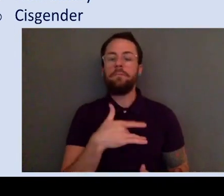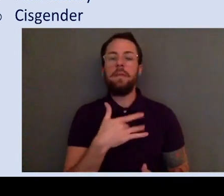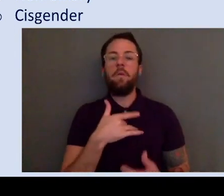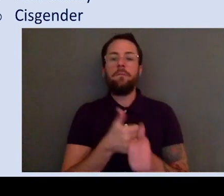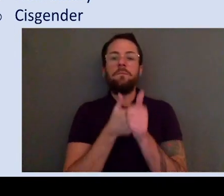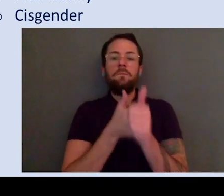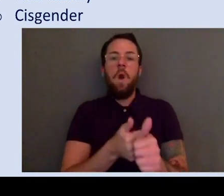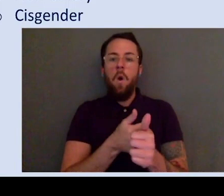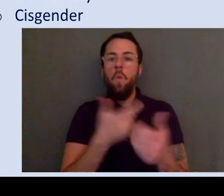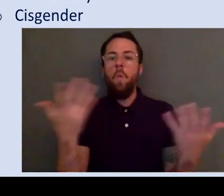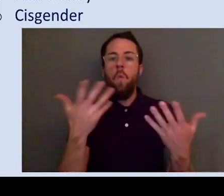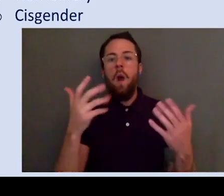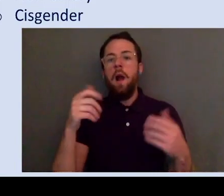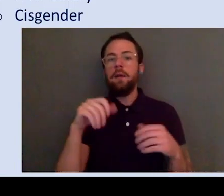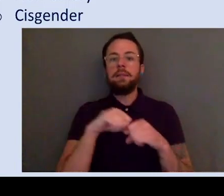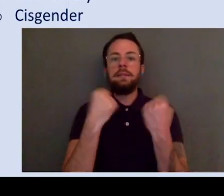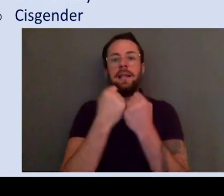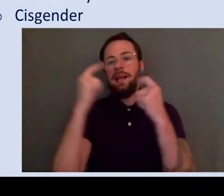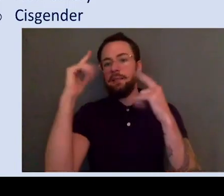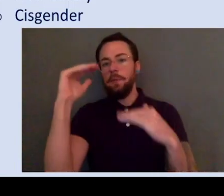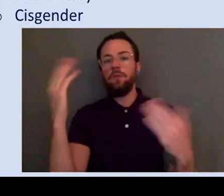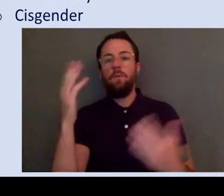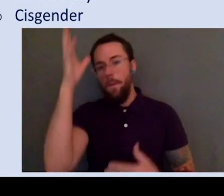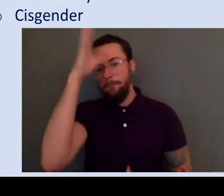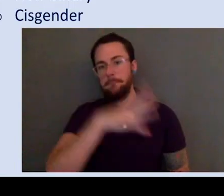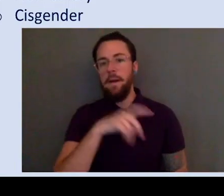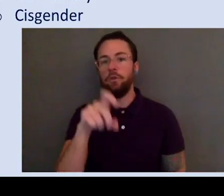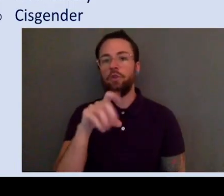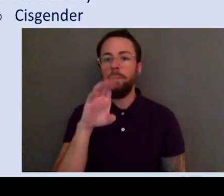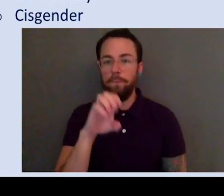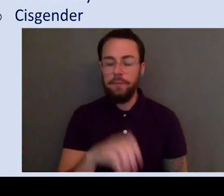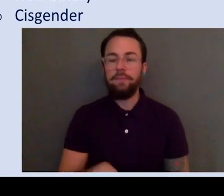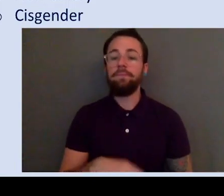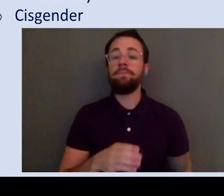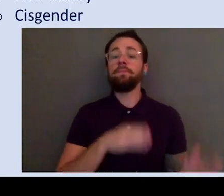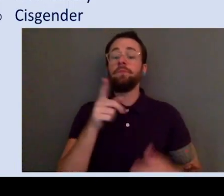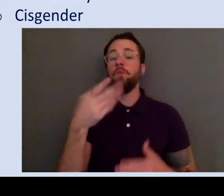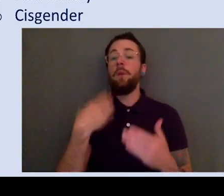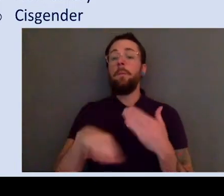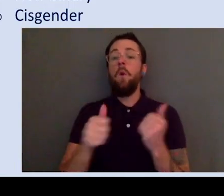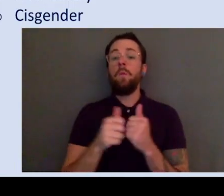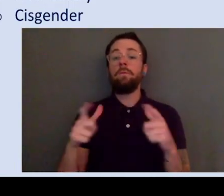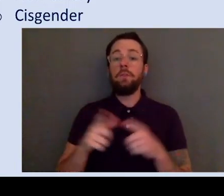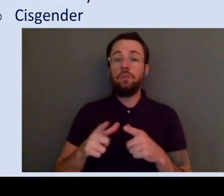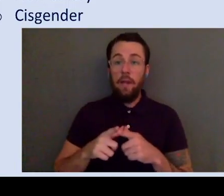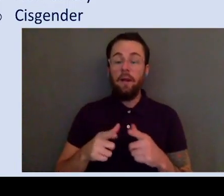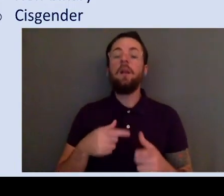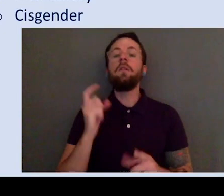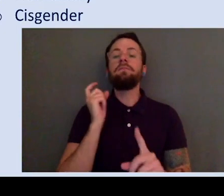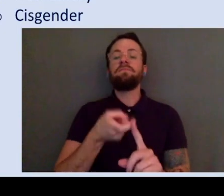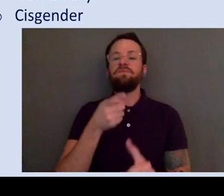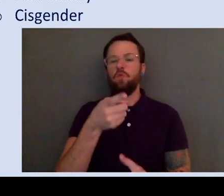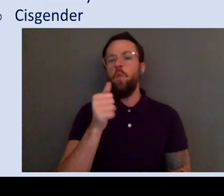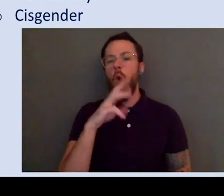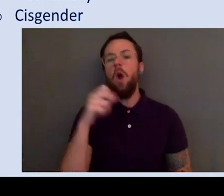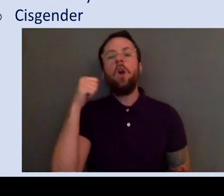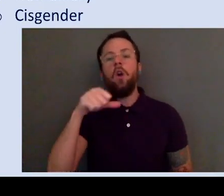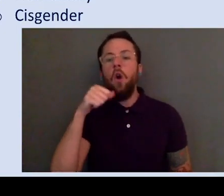If you don't feel like a man, or you don't feel like you follow what society's expectations of a man should be.